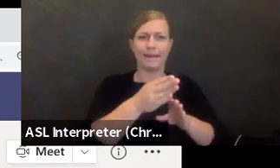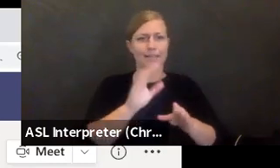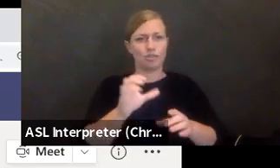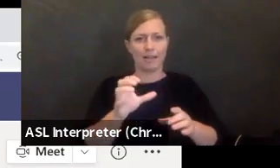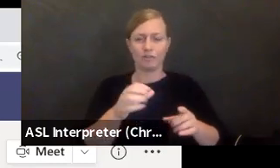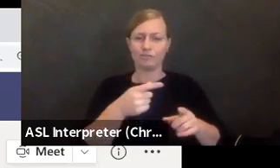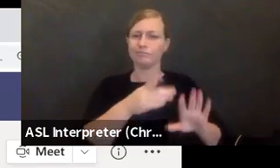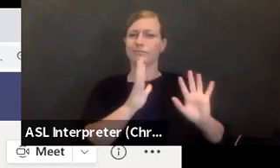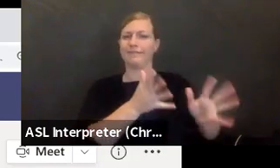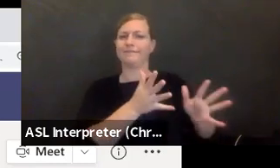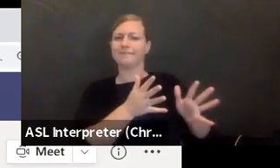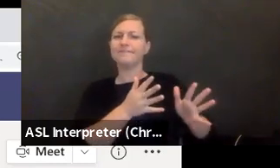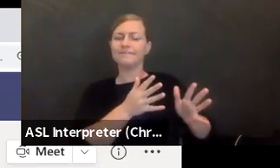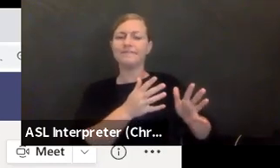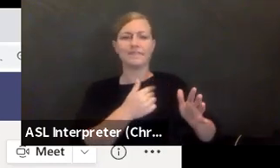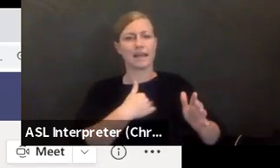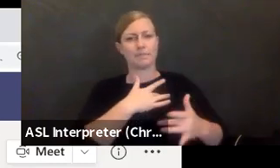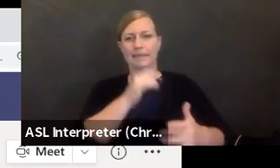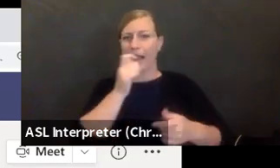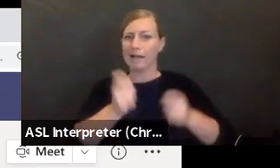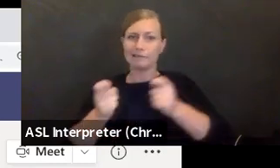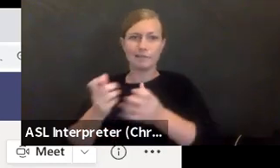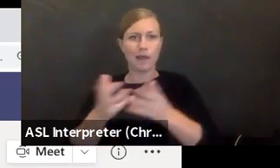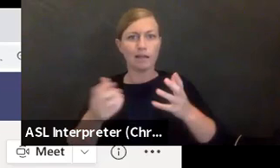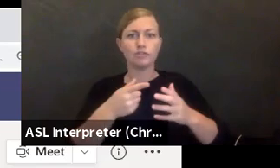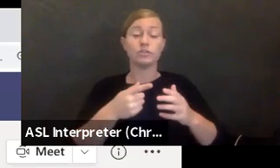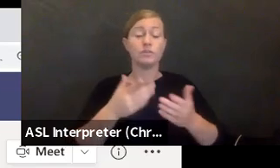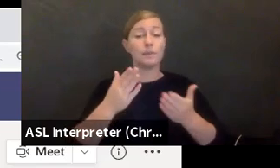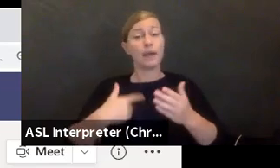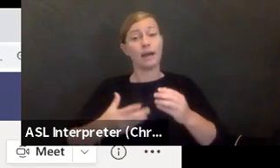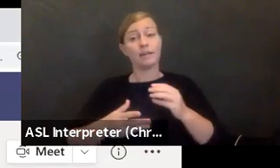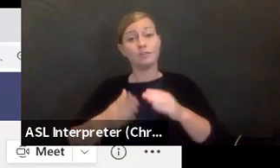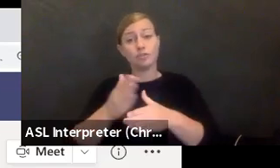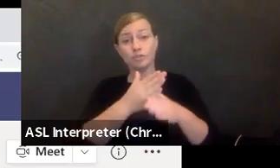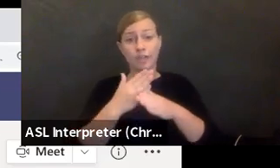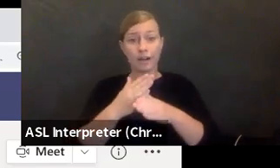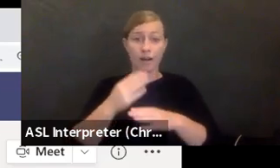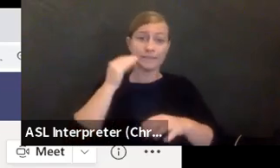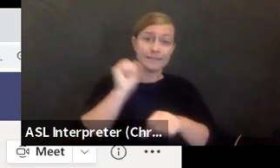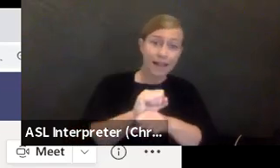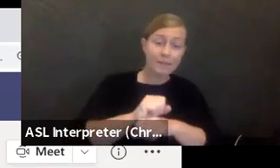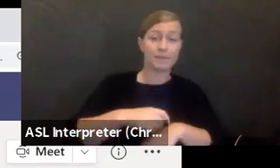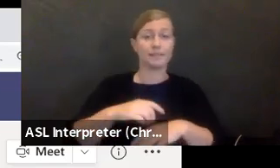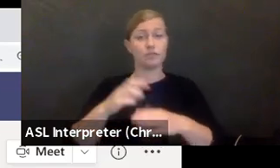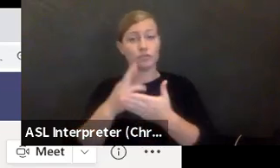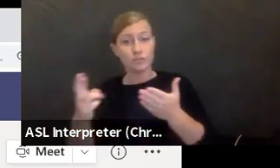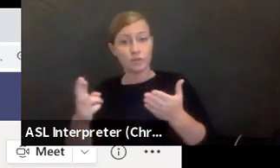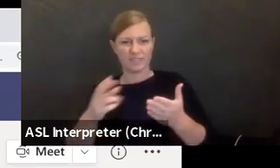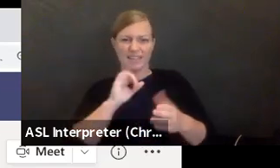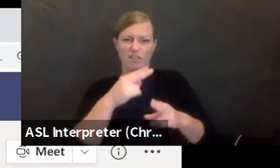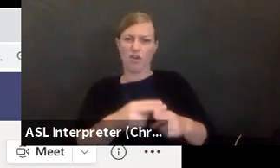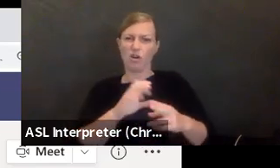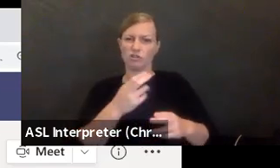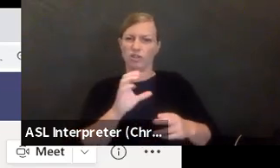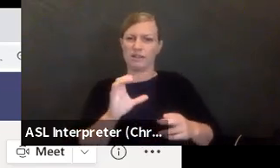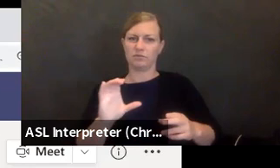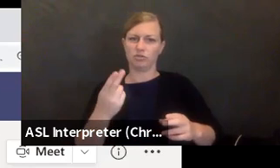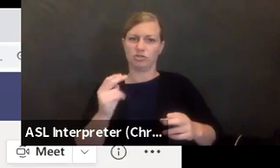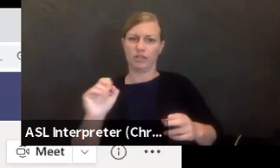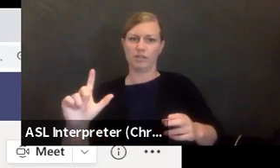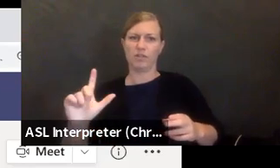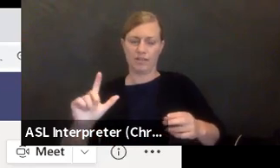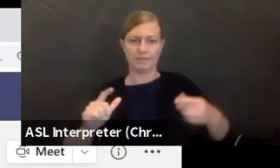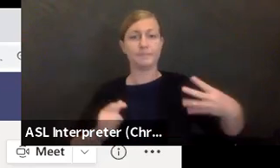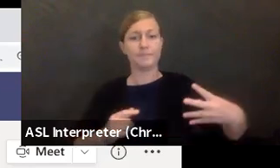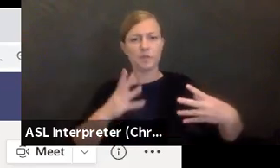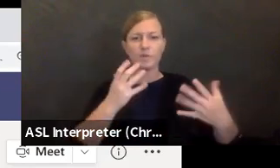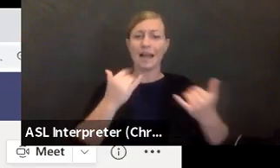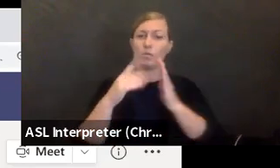but general is your main channel as a teacher for you can do everything;